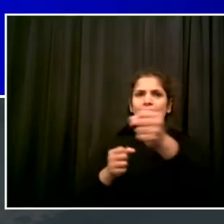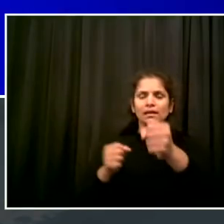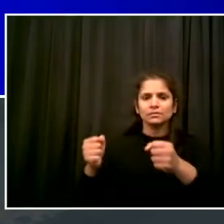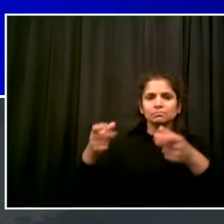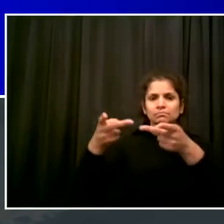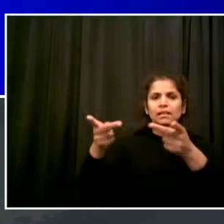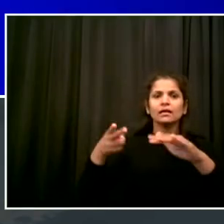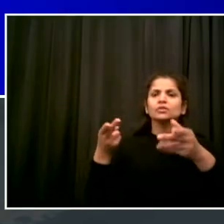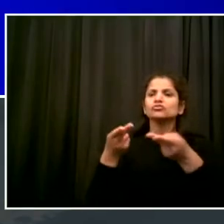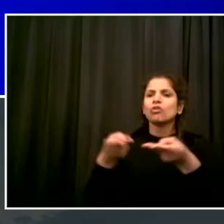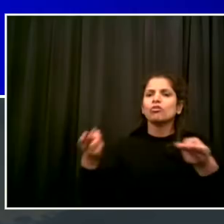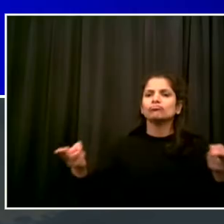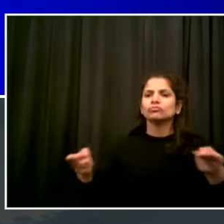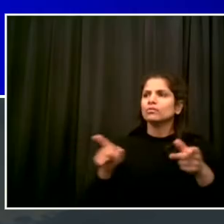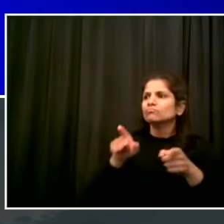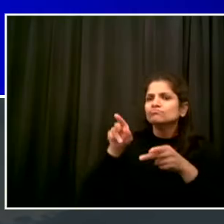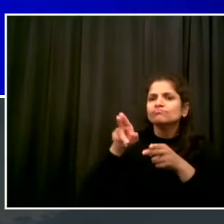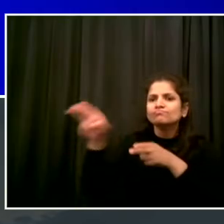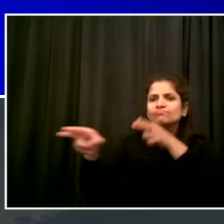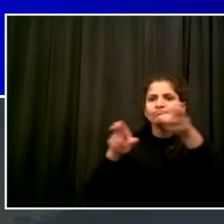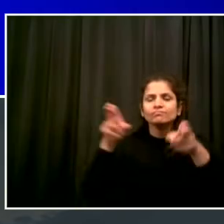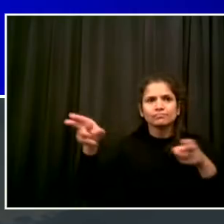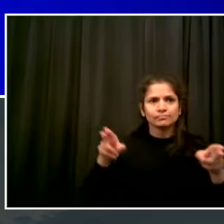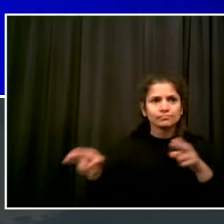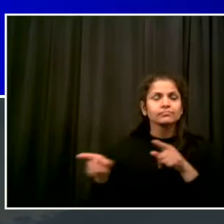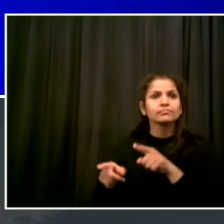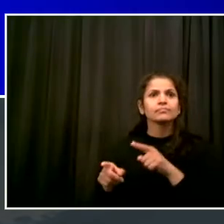FIVE OR SIX UNIQUE INDIVIDUALS.